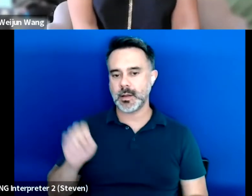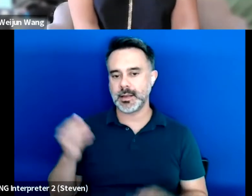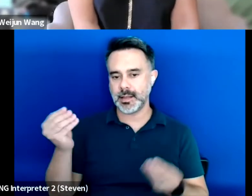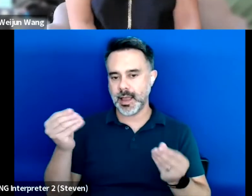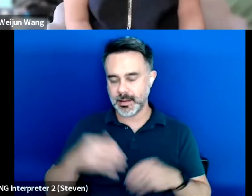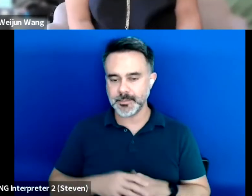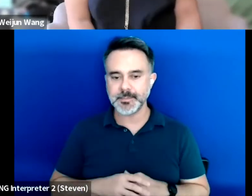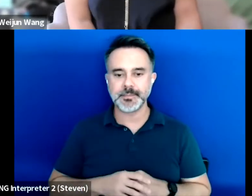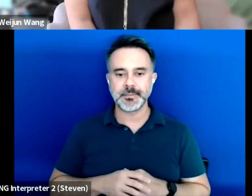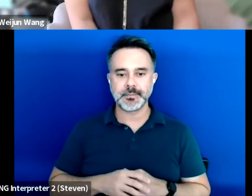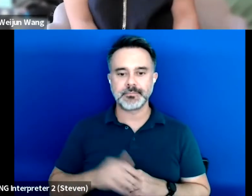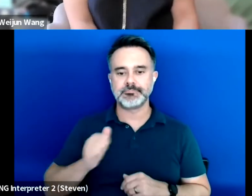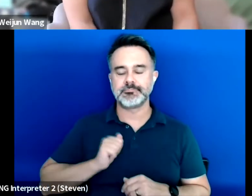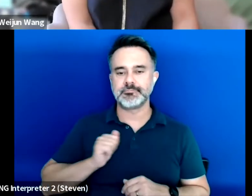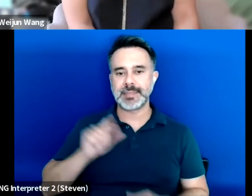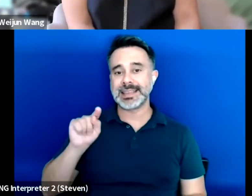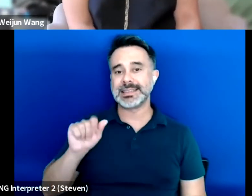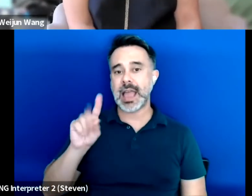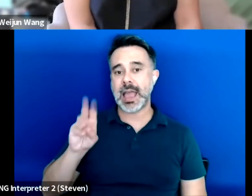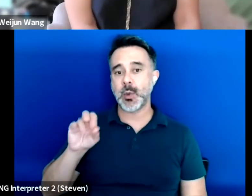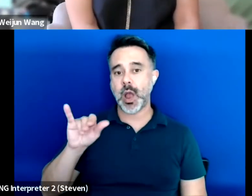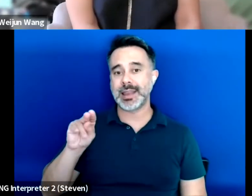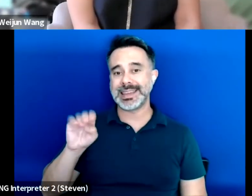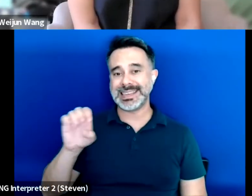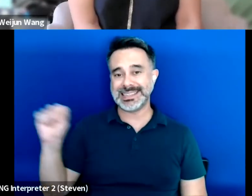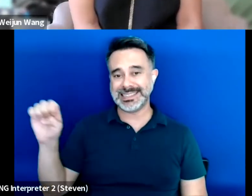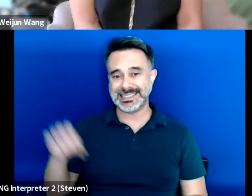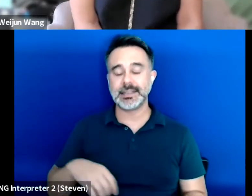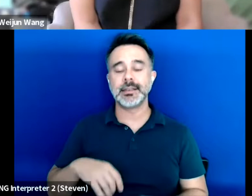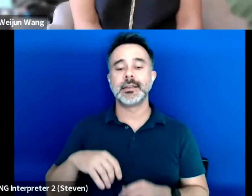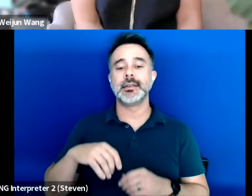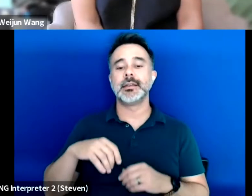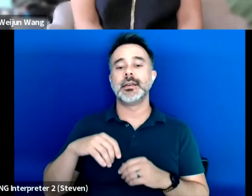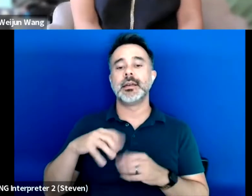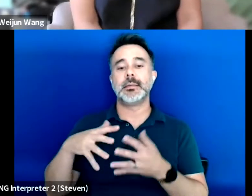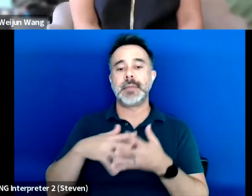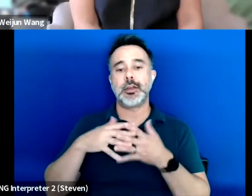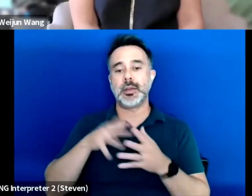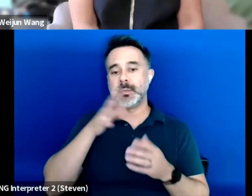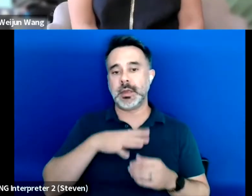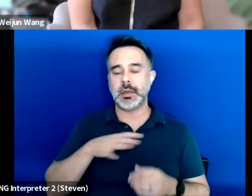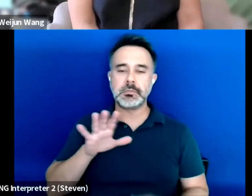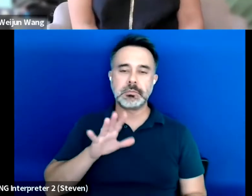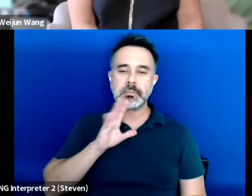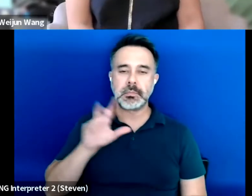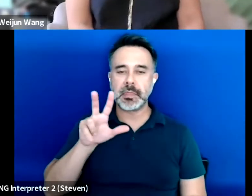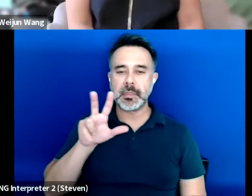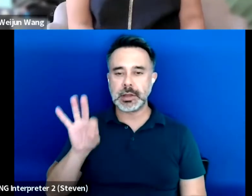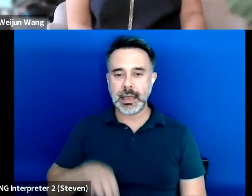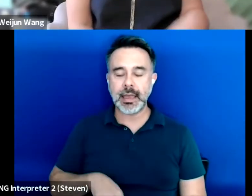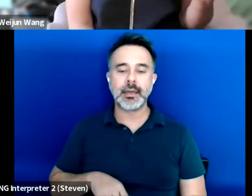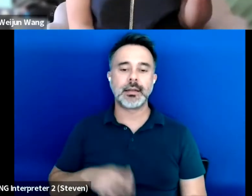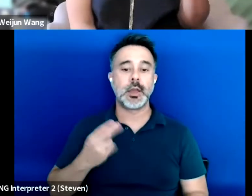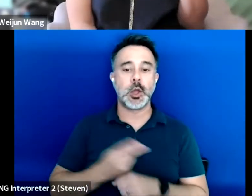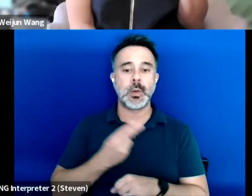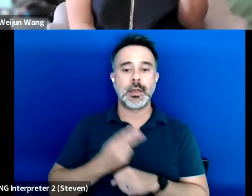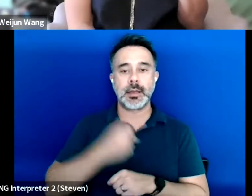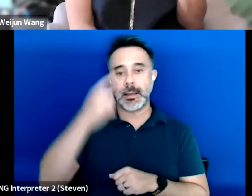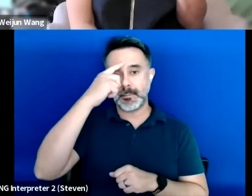I am an Asian woman with very large glasses and you can kind of see